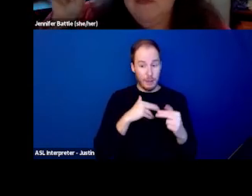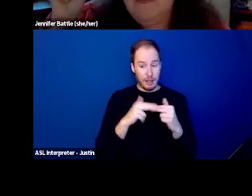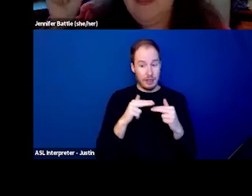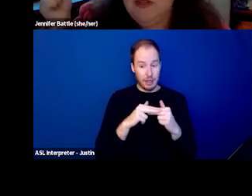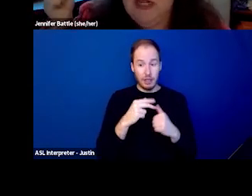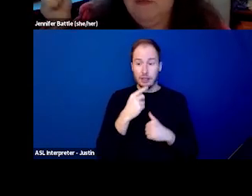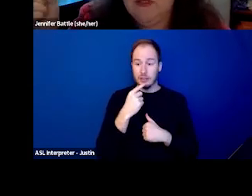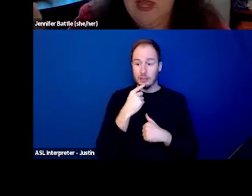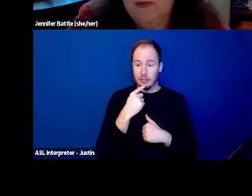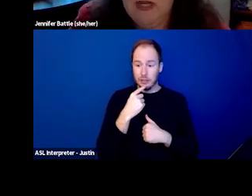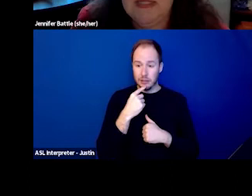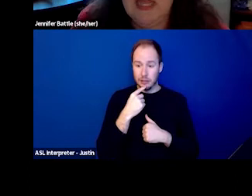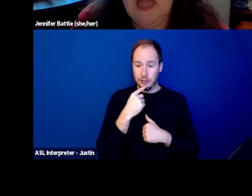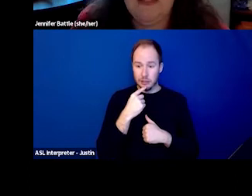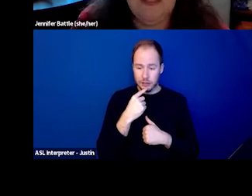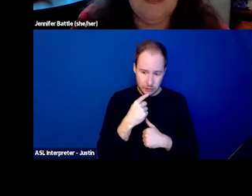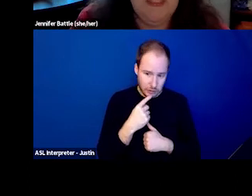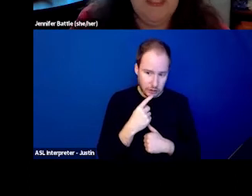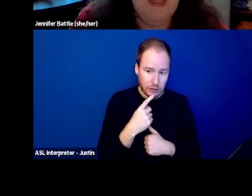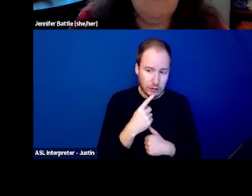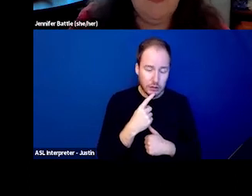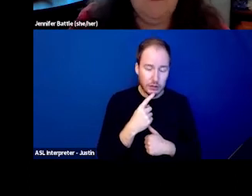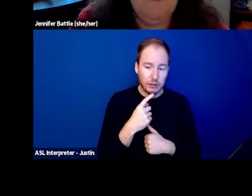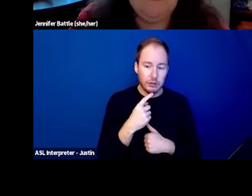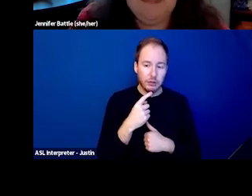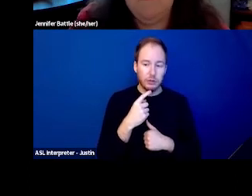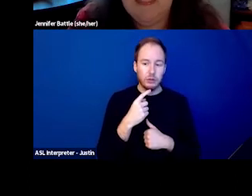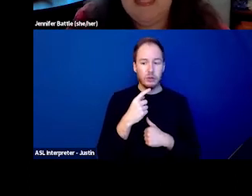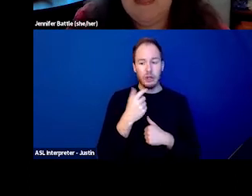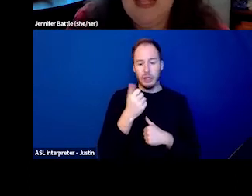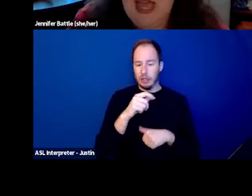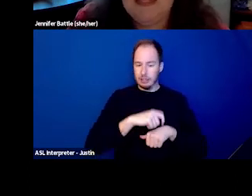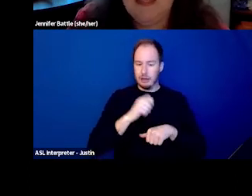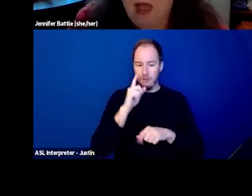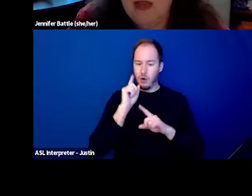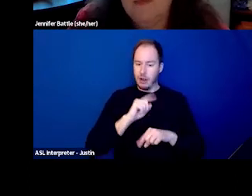have 53 full time crisis line counselors. It may seem like that's a lot,